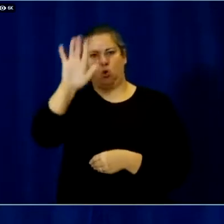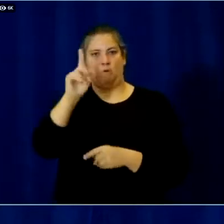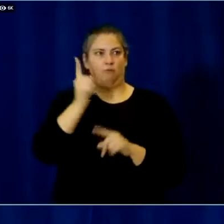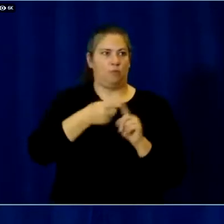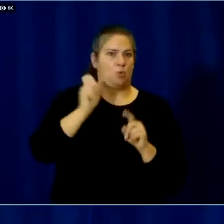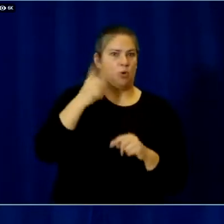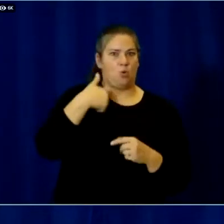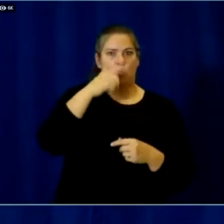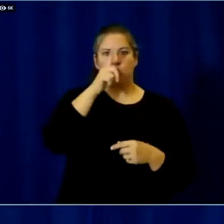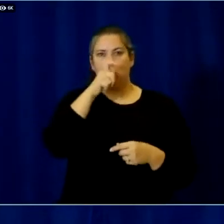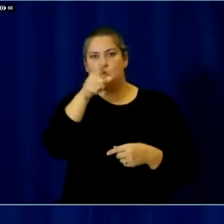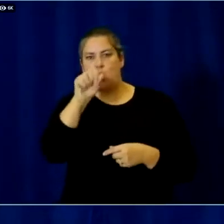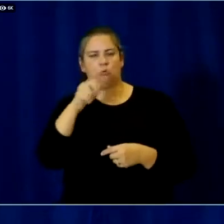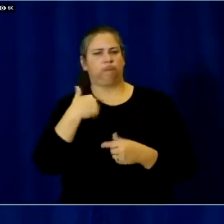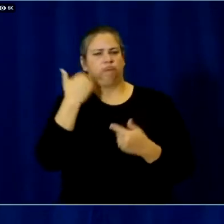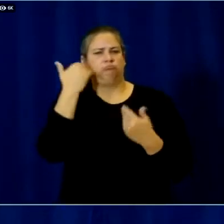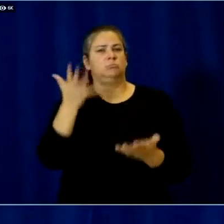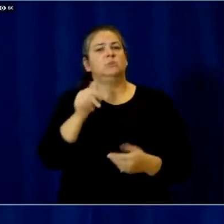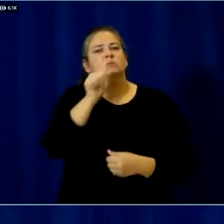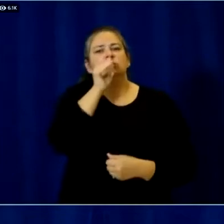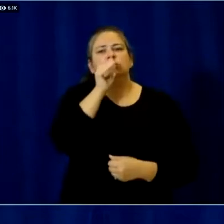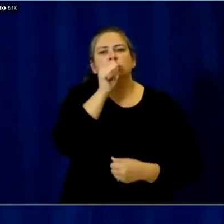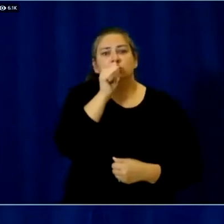secret. We protect your right. All right, put this back in the envelope